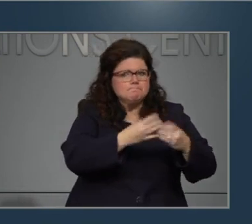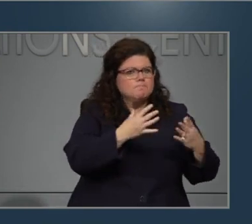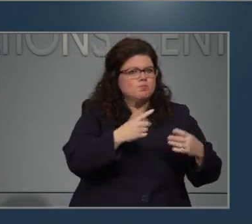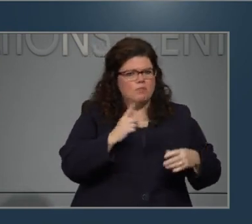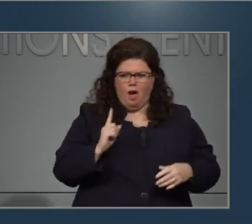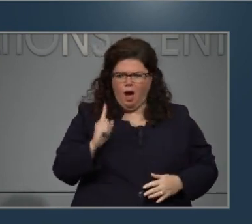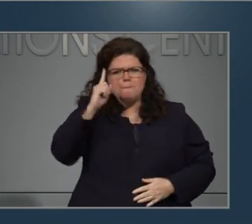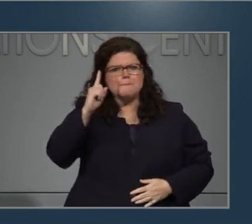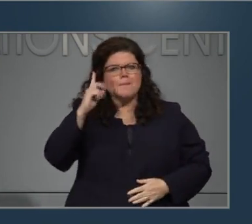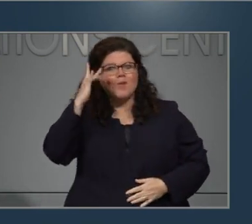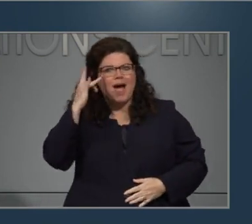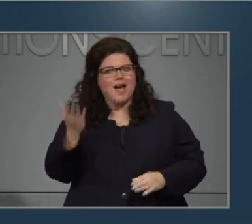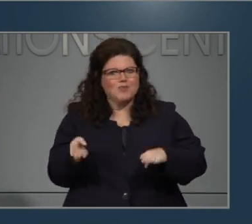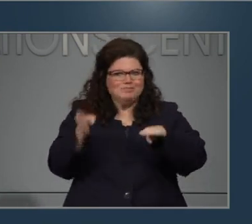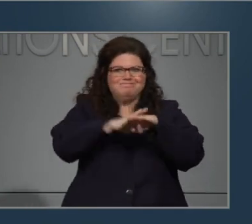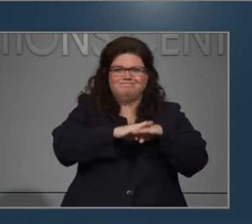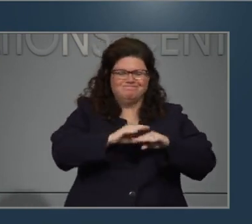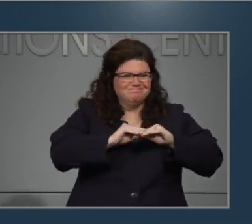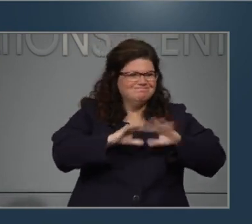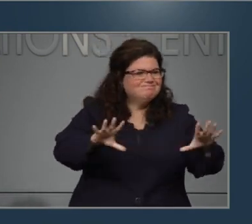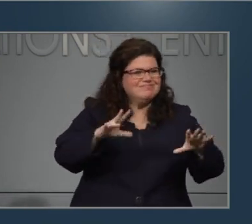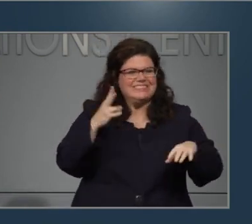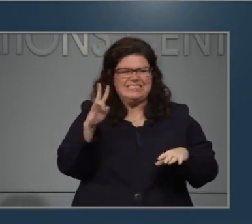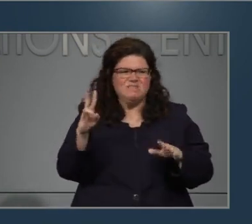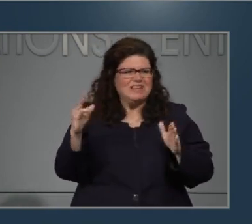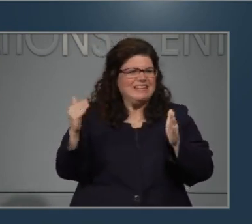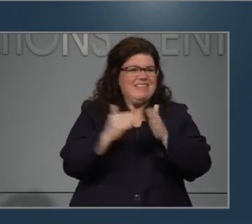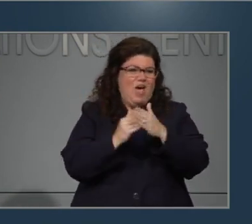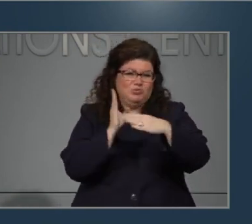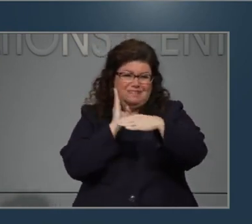WE CONTINUE TO SEE POSITIVE TRENDS TESTING HAS AN UPWARD ARROW.